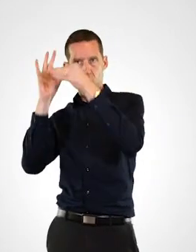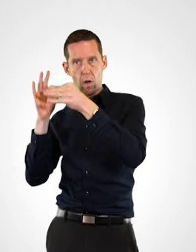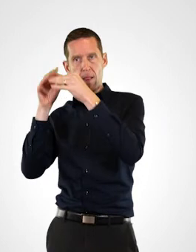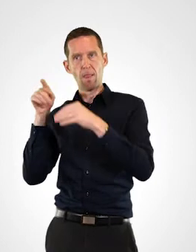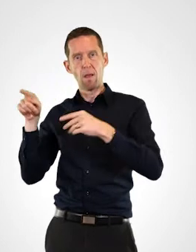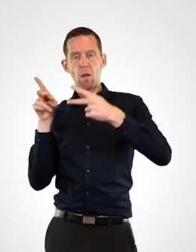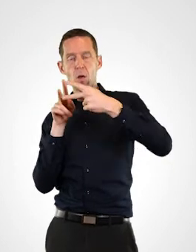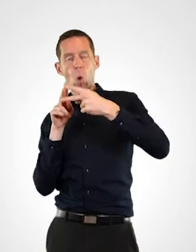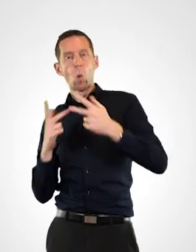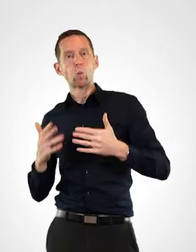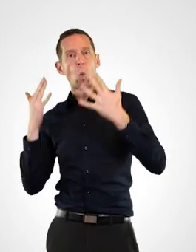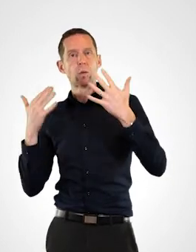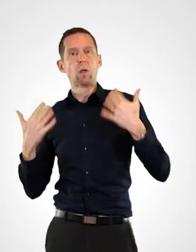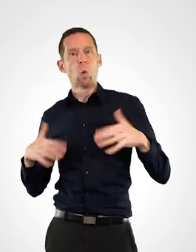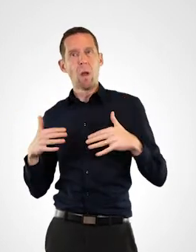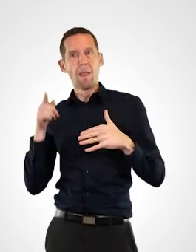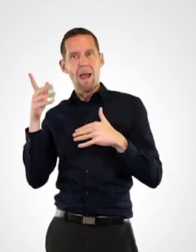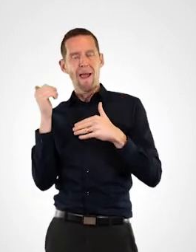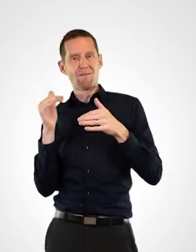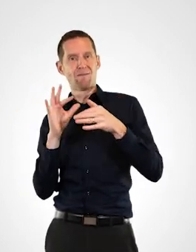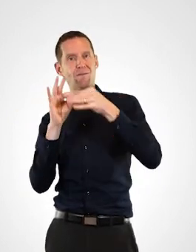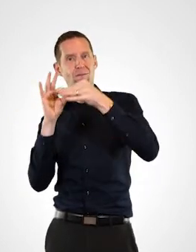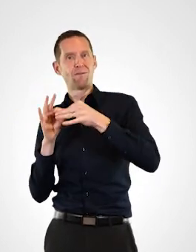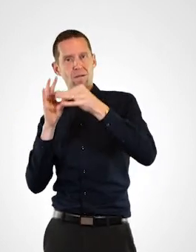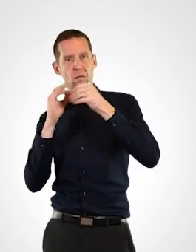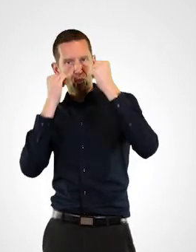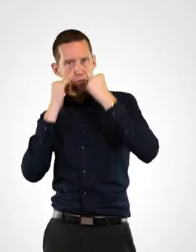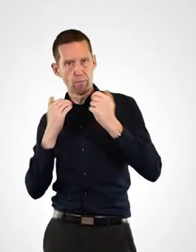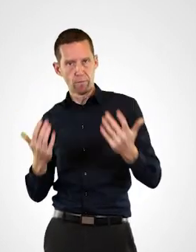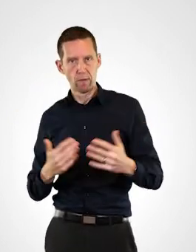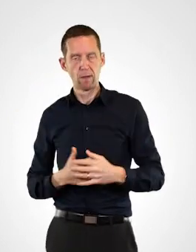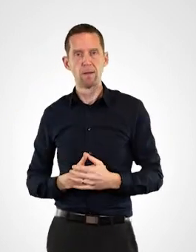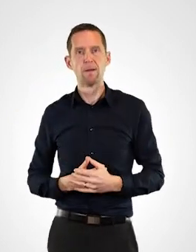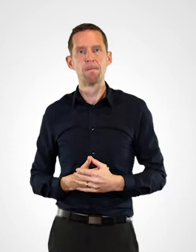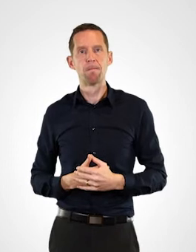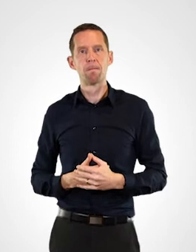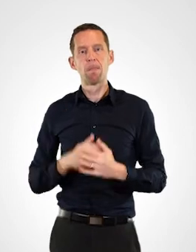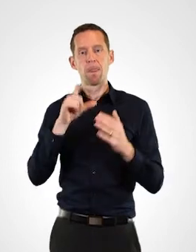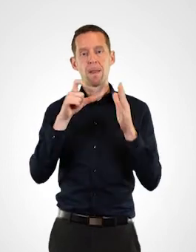These two scores were significantly linked with each other.